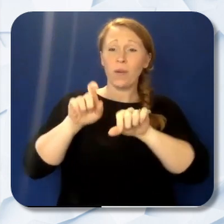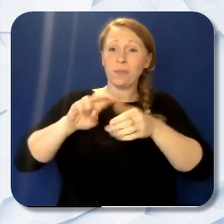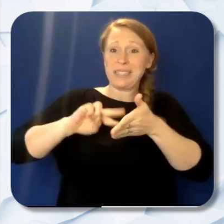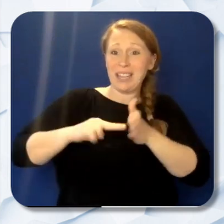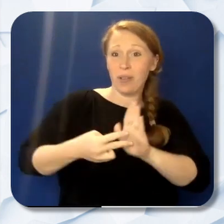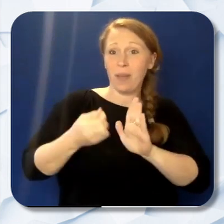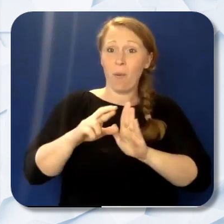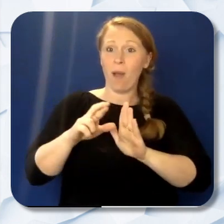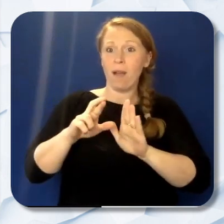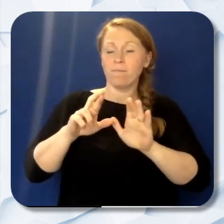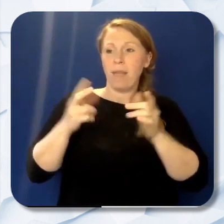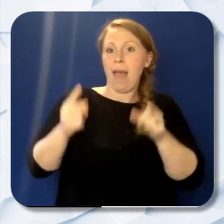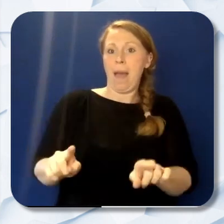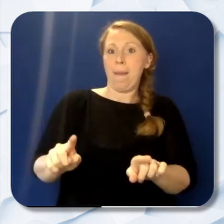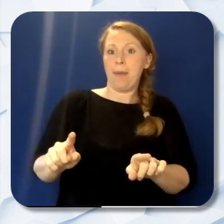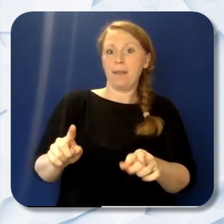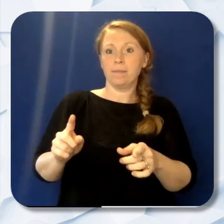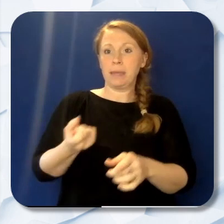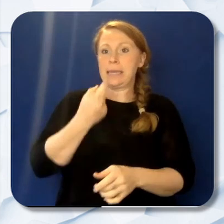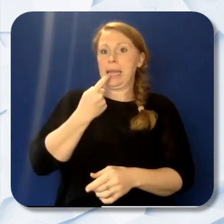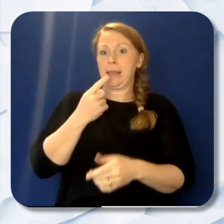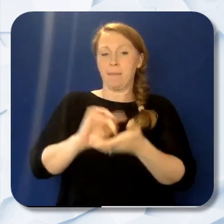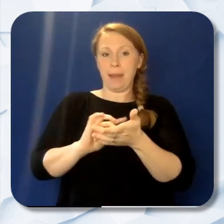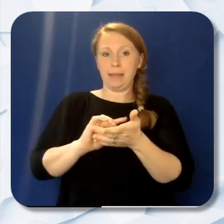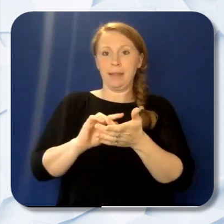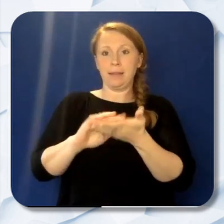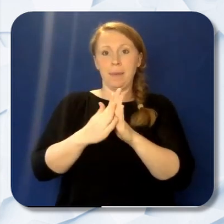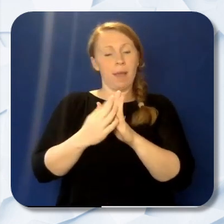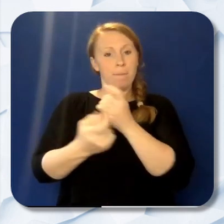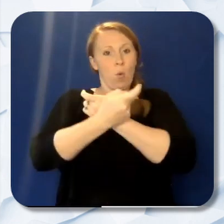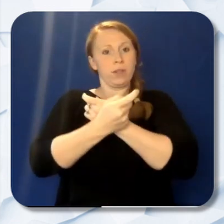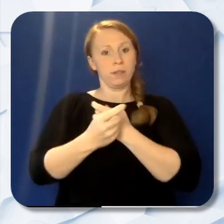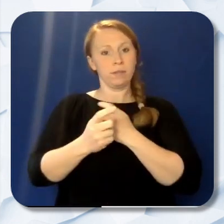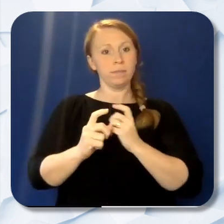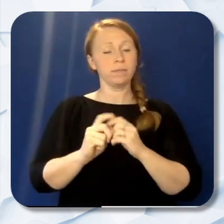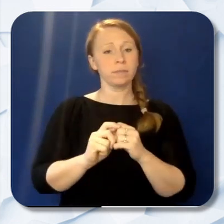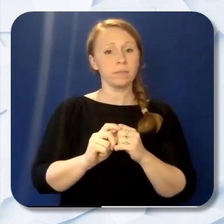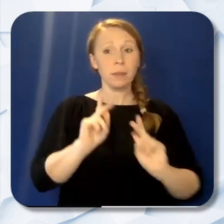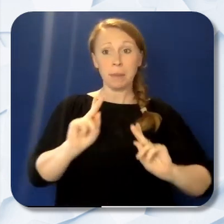incidentally being poisoned by this, so that we understand the drivers of use, raise awareness